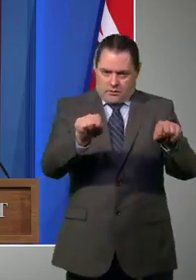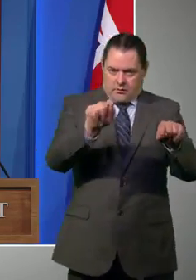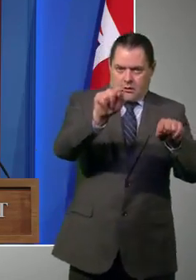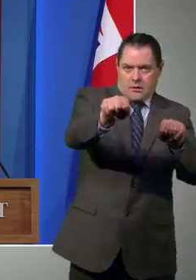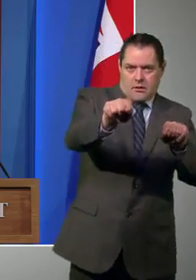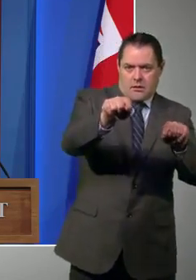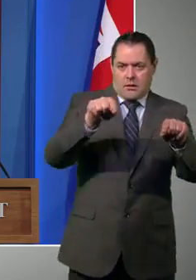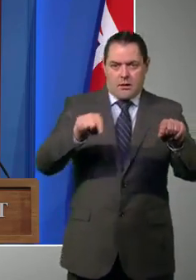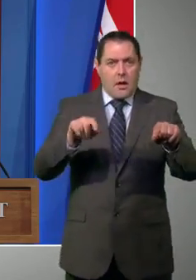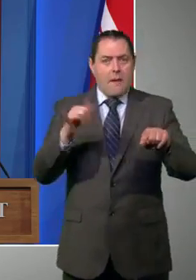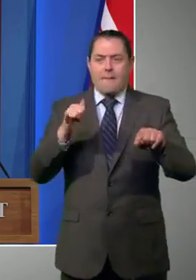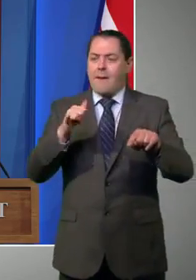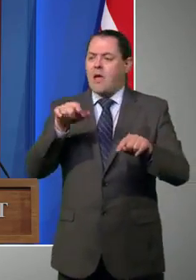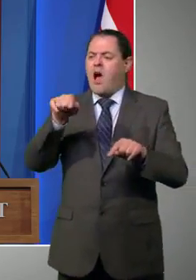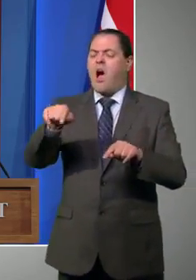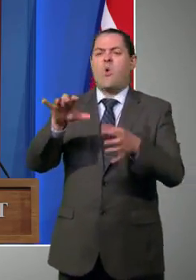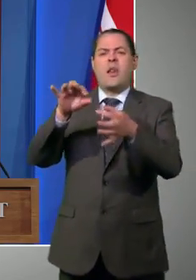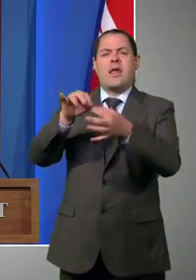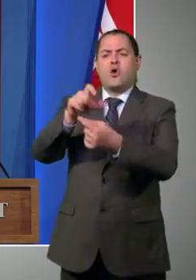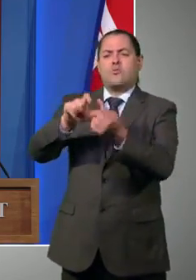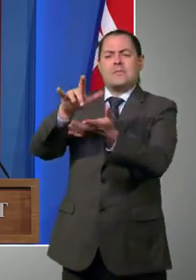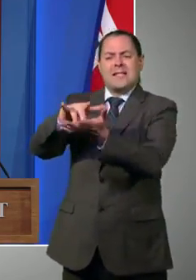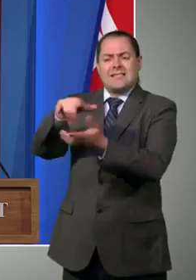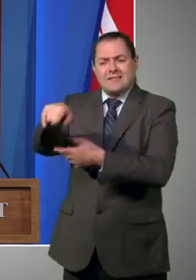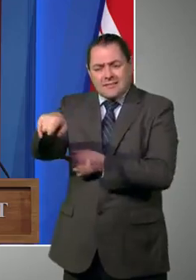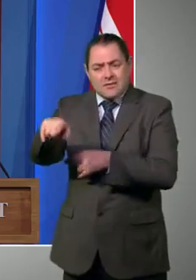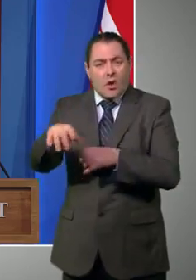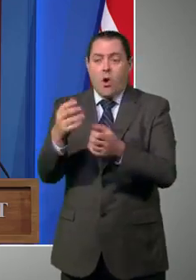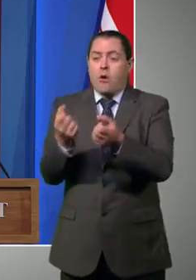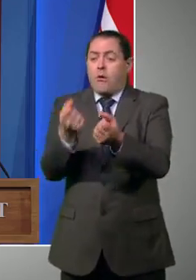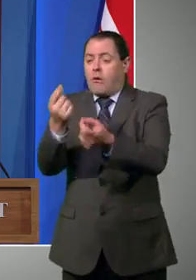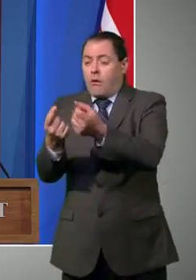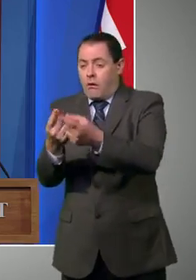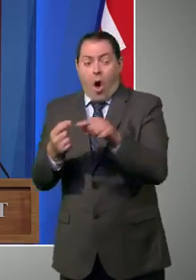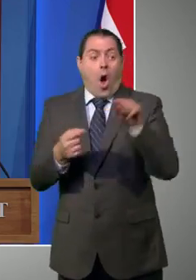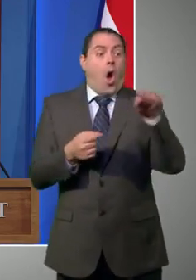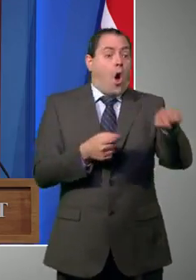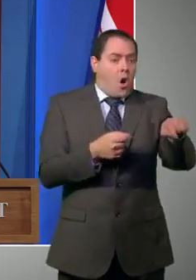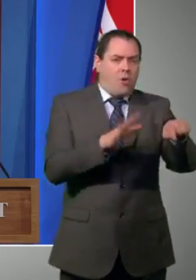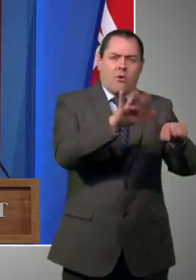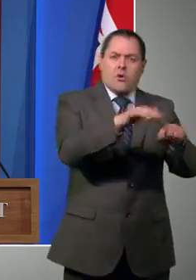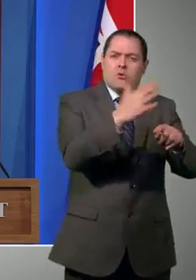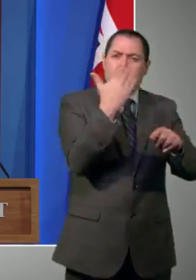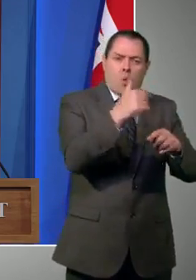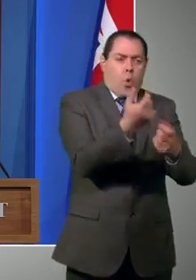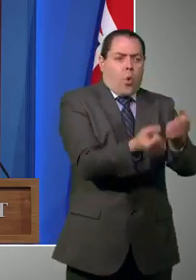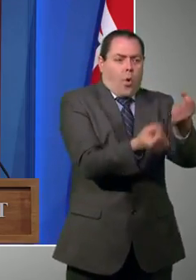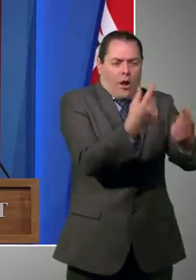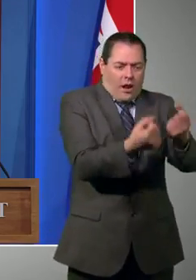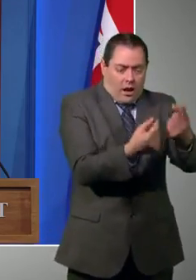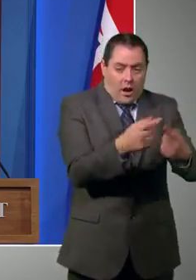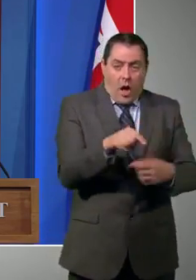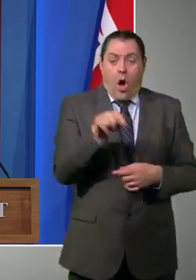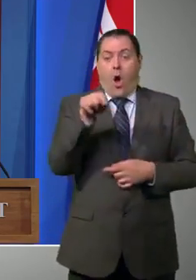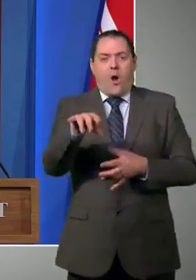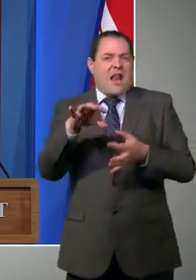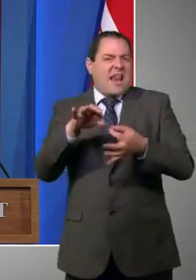community center, whether it be a school. Or or a face building and so it's really important